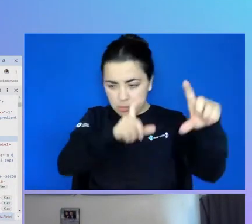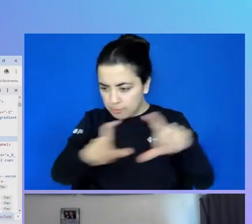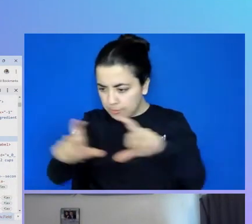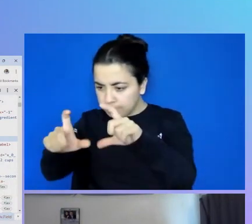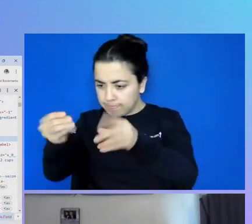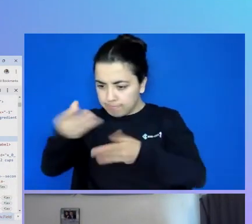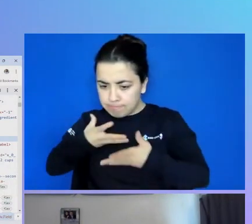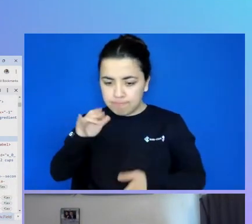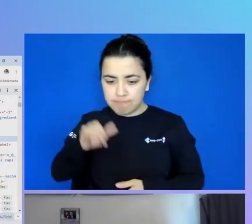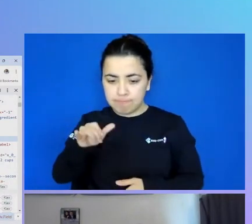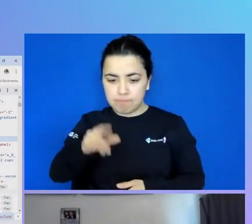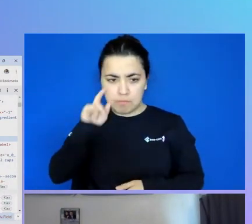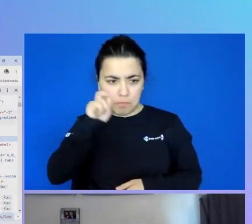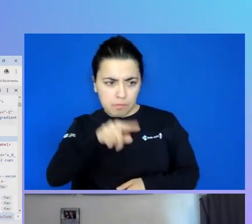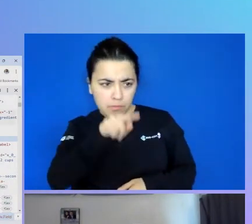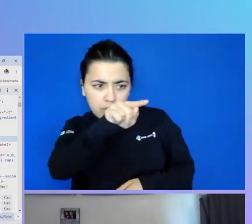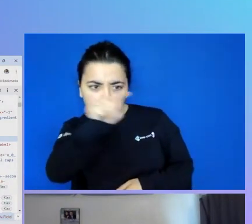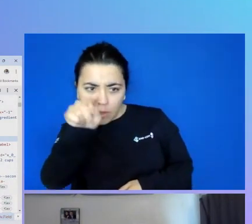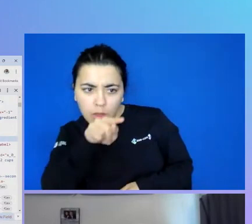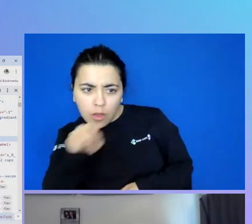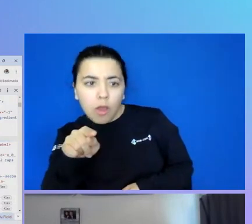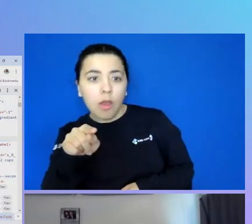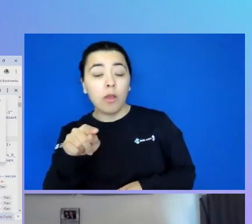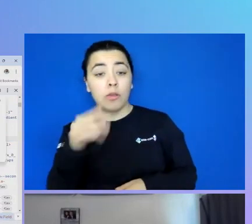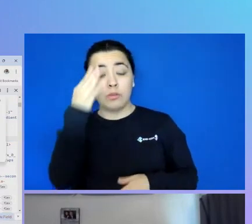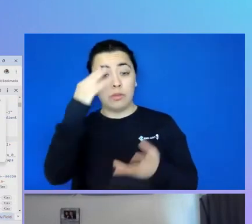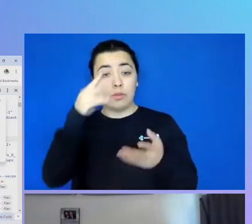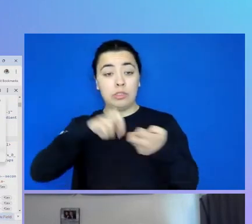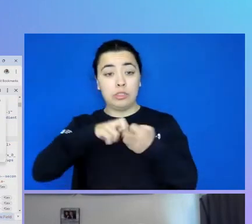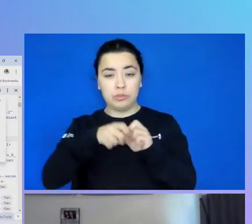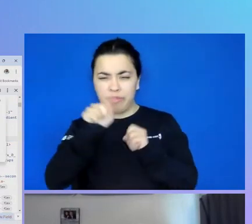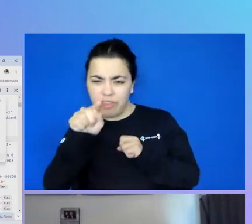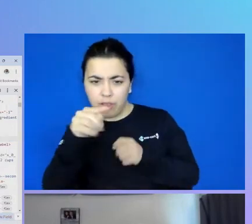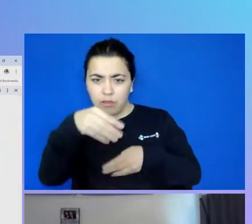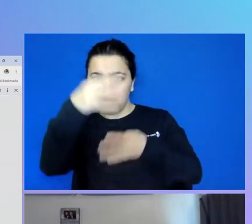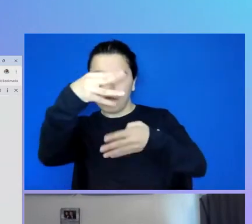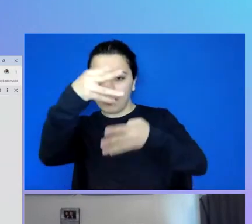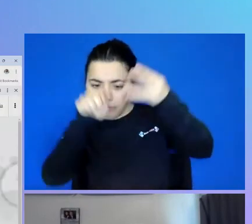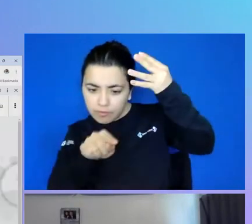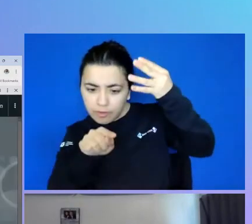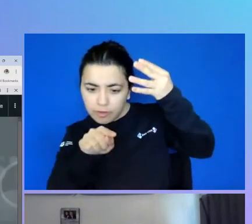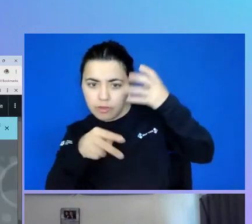where we start moving towards X dev tools extension. So now we